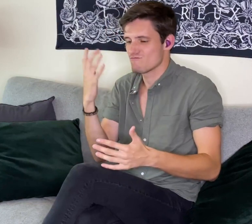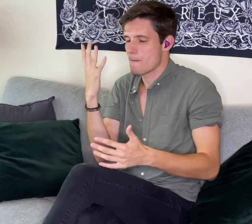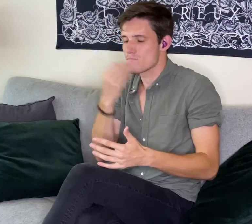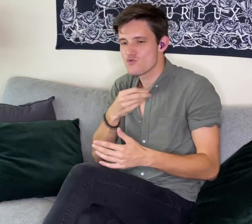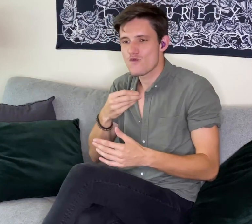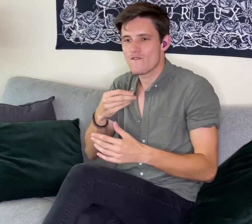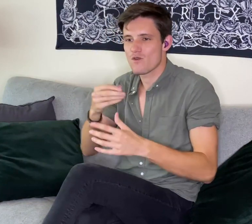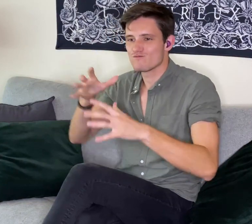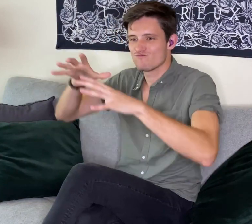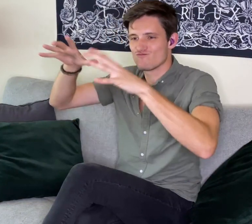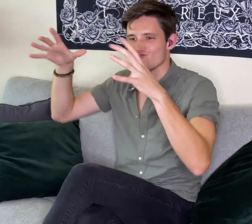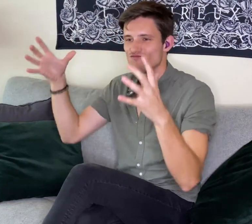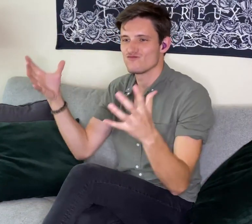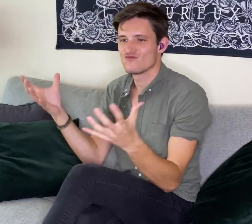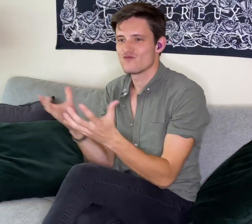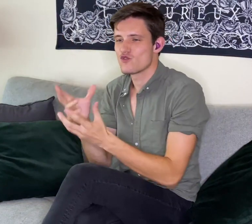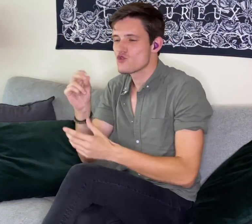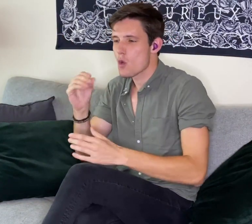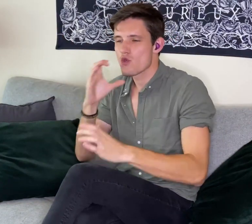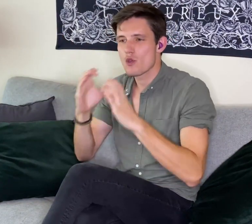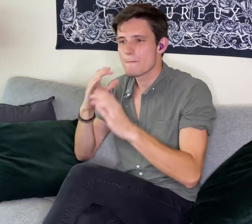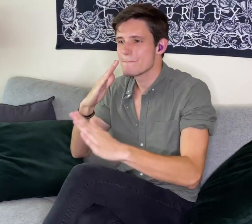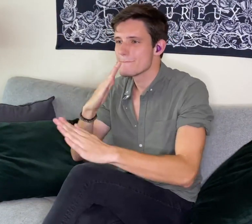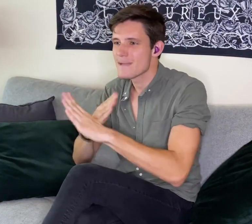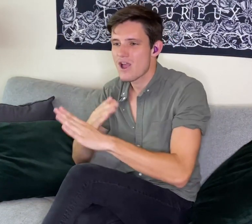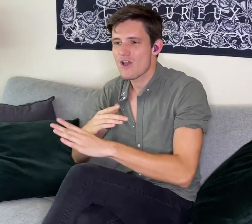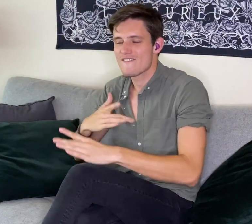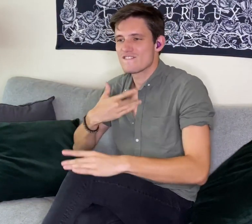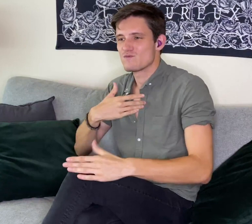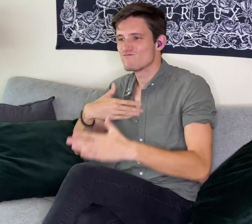I was in this beautiful bubble with no communication barrier,